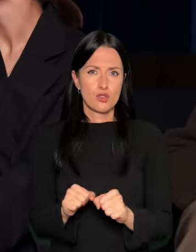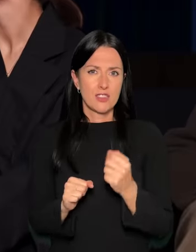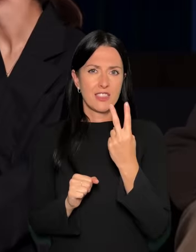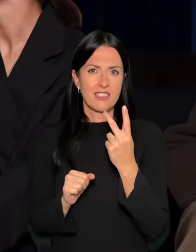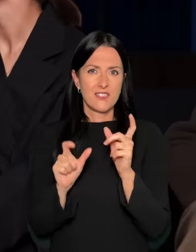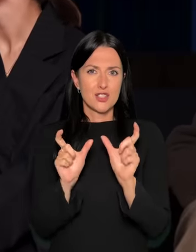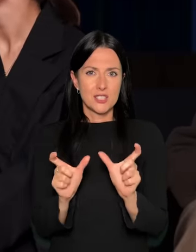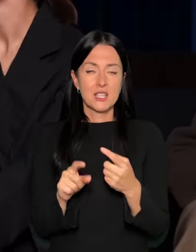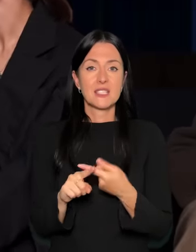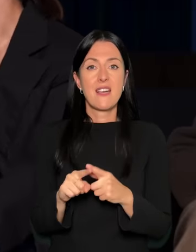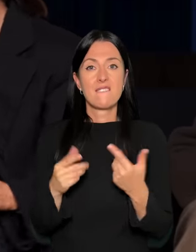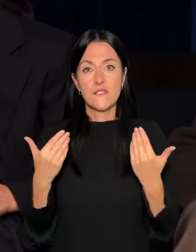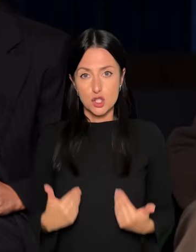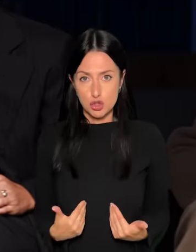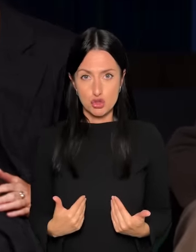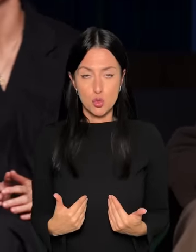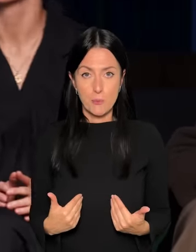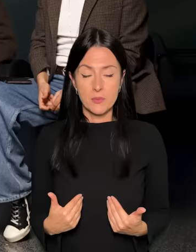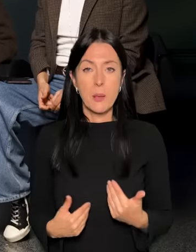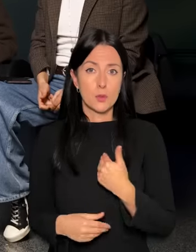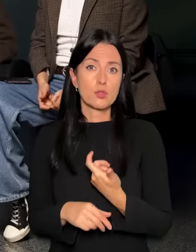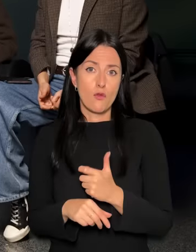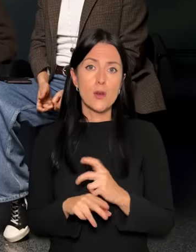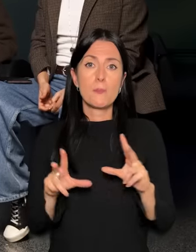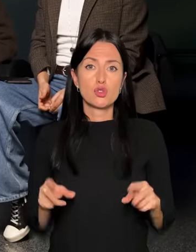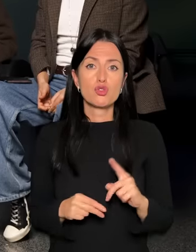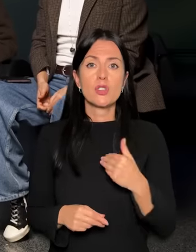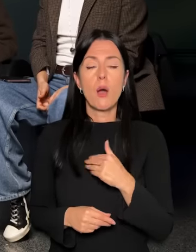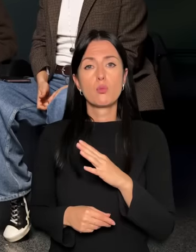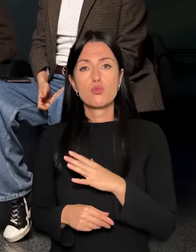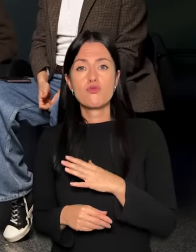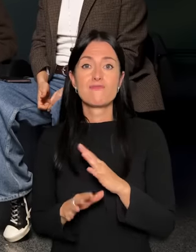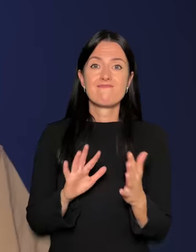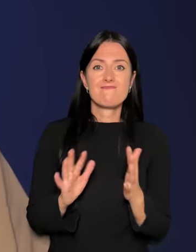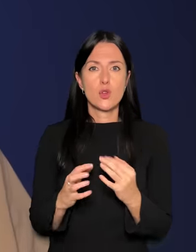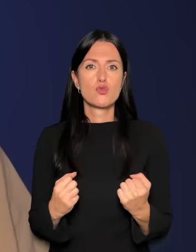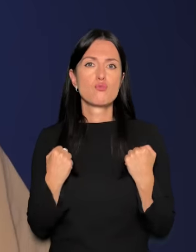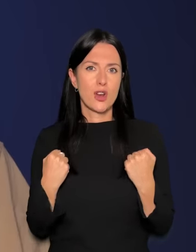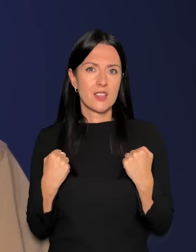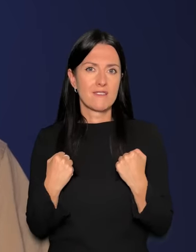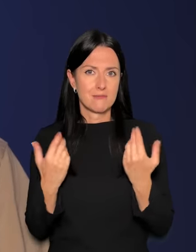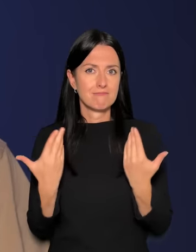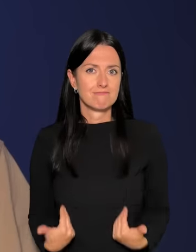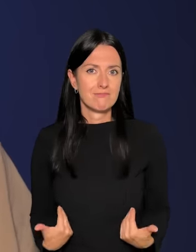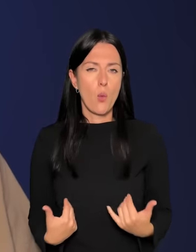I can divide the recovery process into two parts. First, physically. I was quite fortunate in that I was more or less a sporty guy.